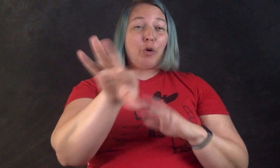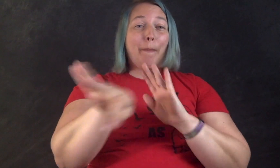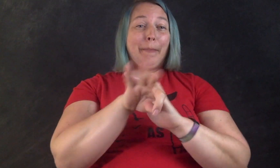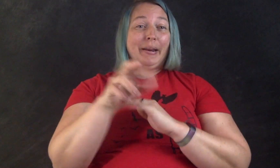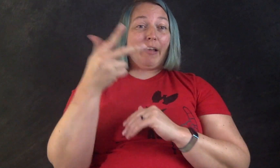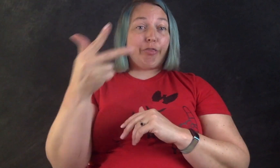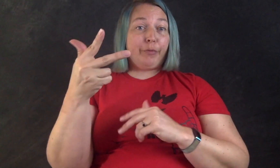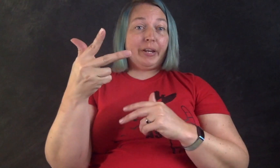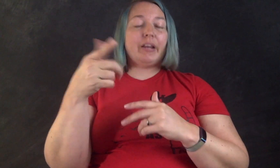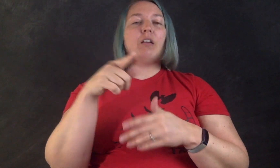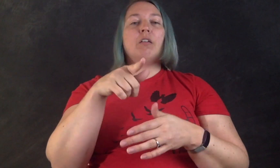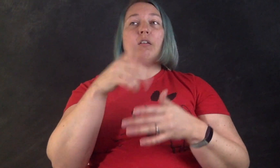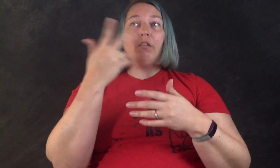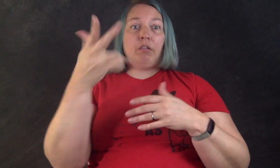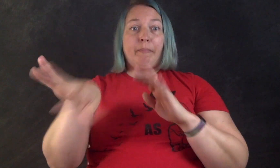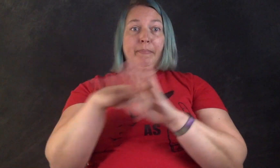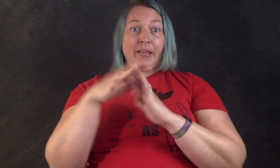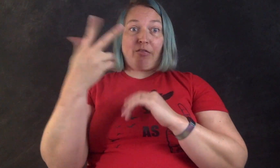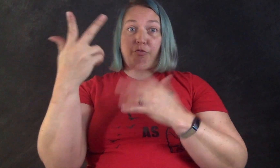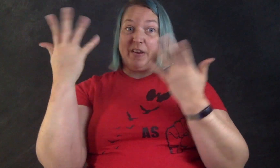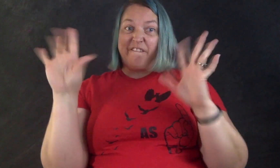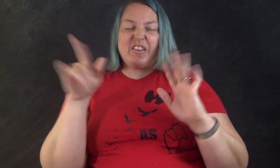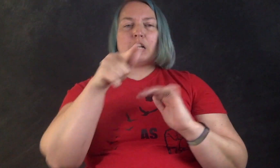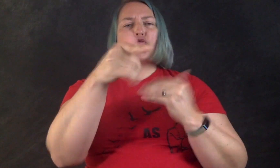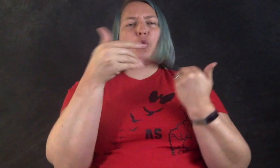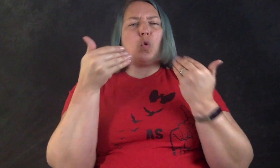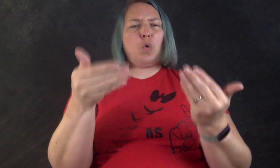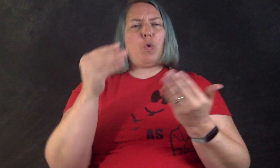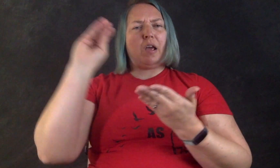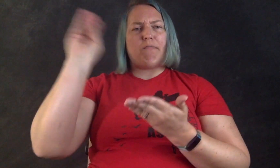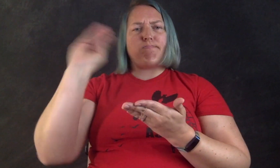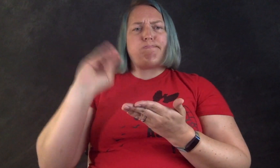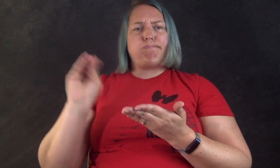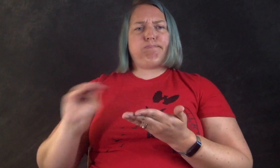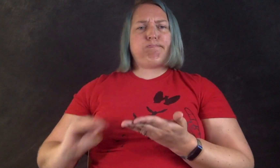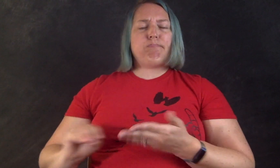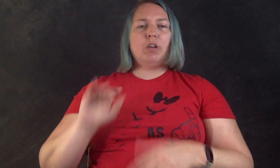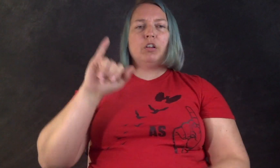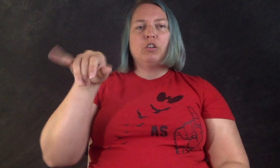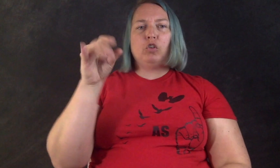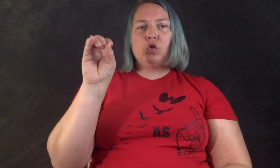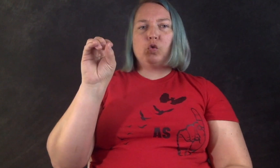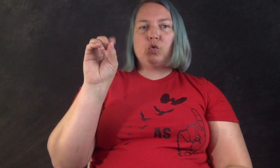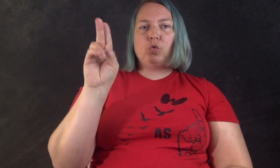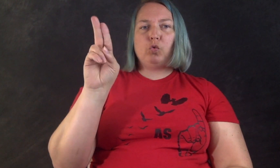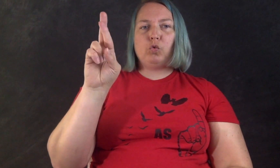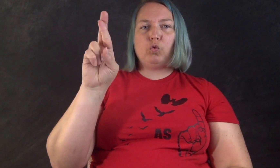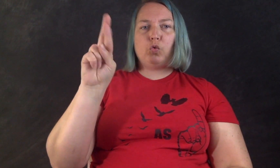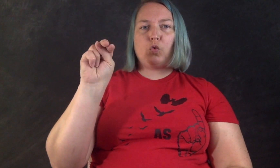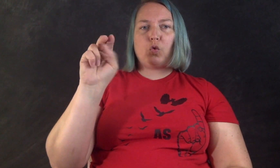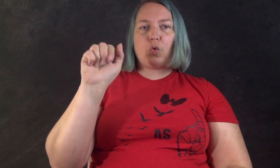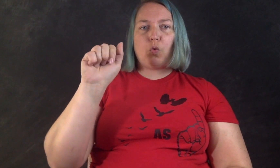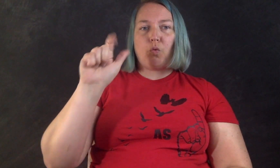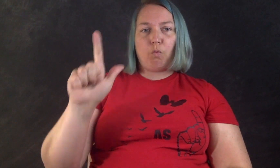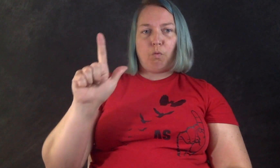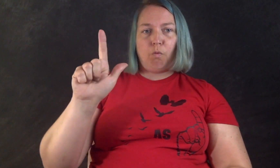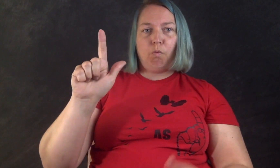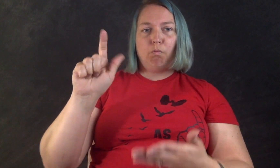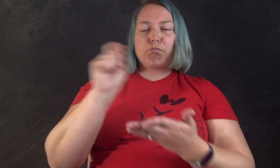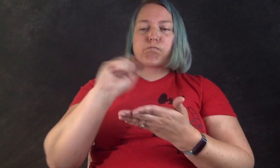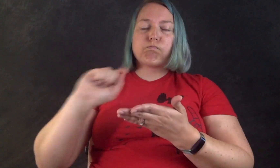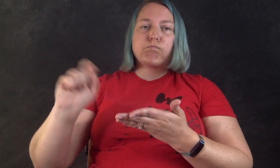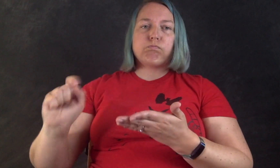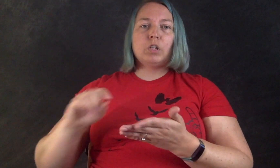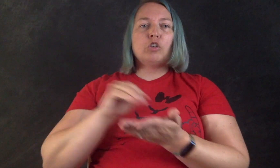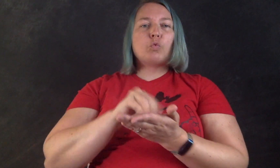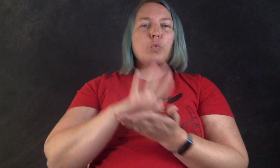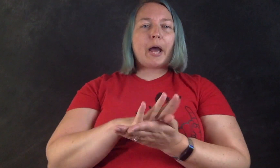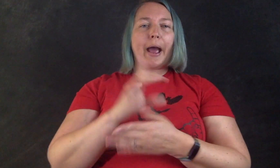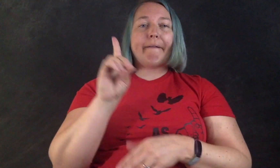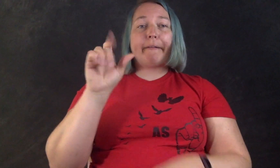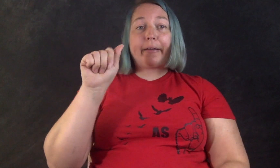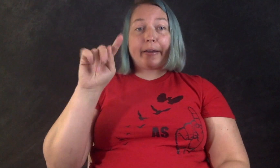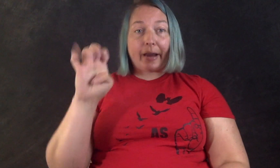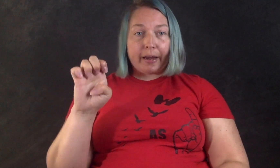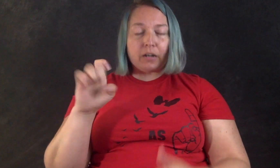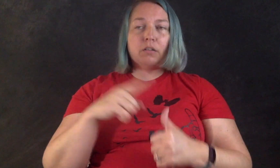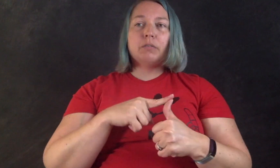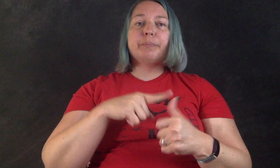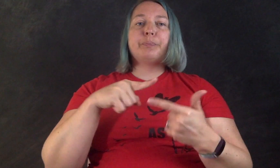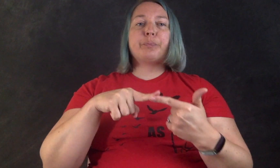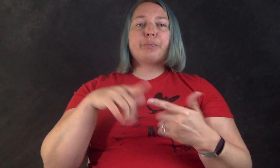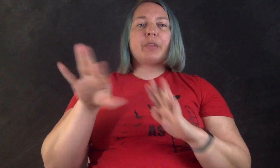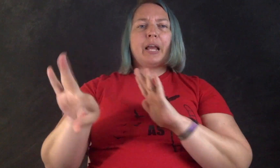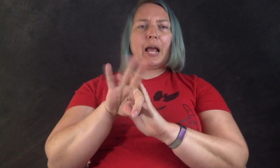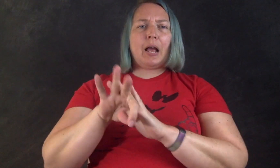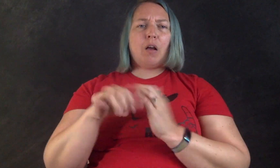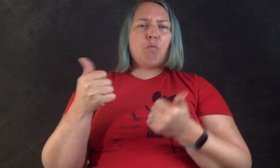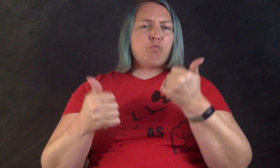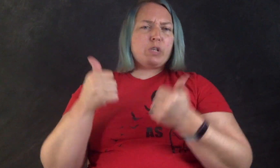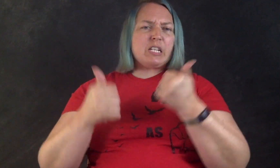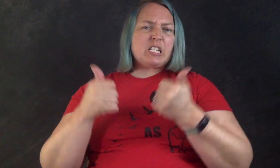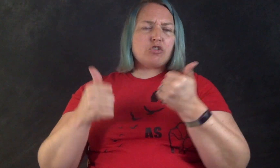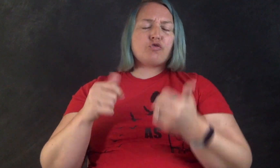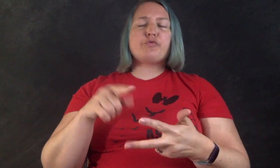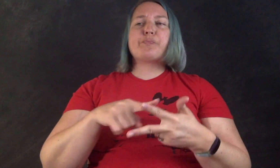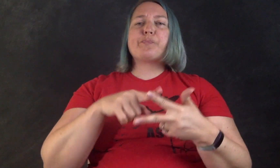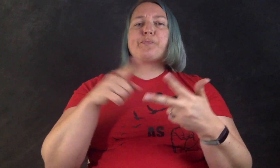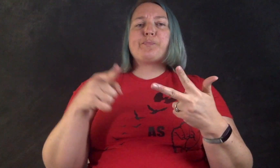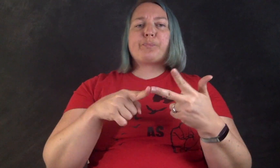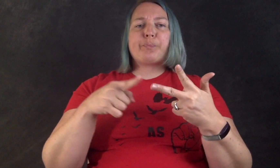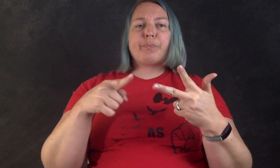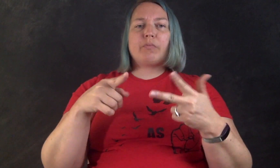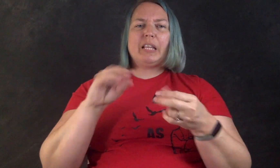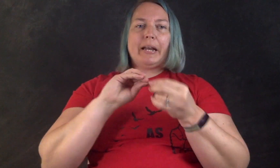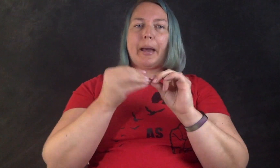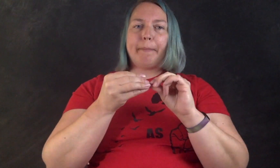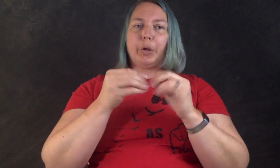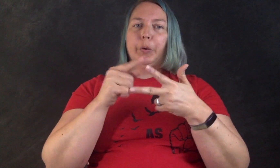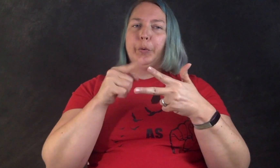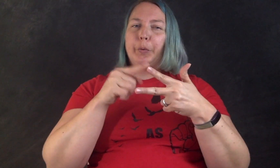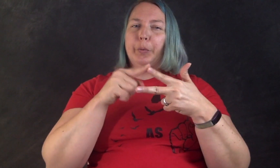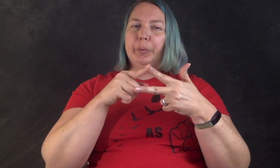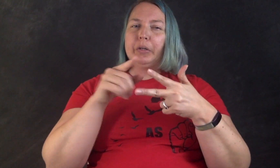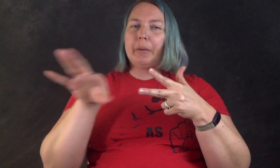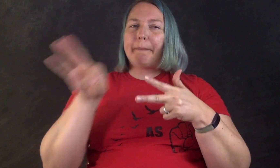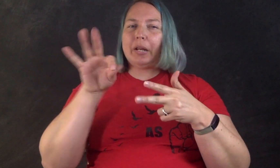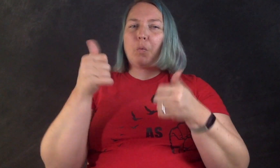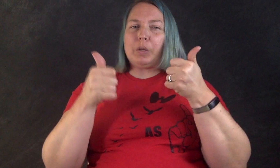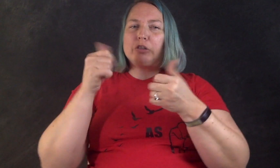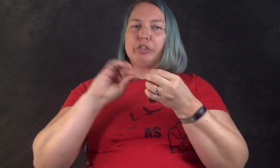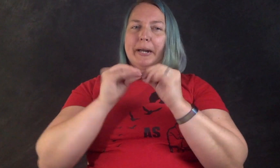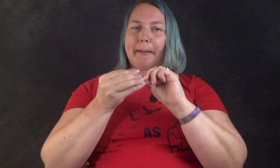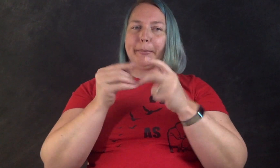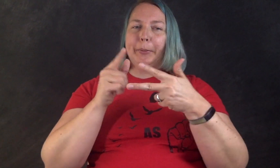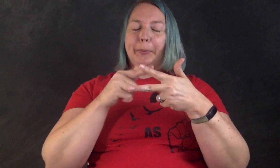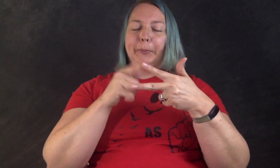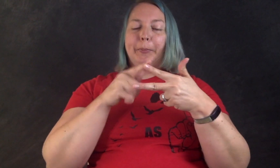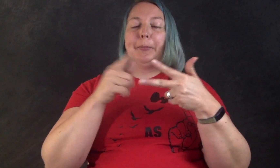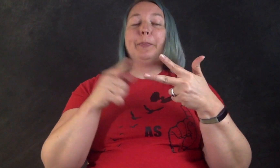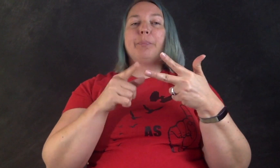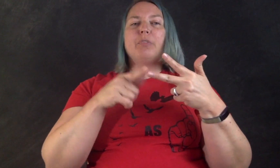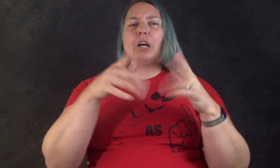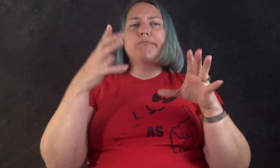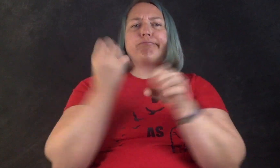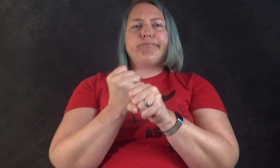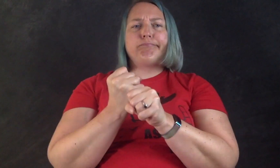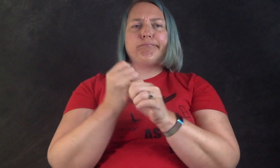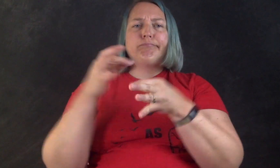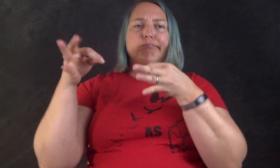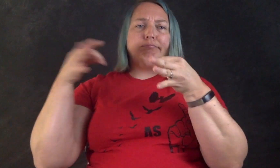After you pick 3 to do, you will keep track of them in a journal (date, option #, and summary).